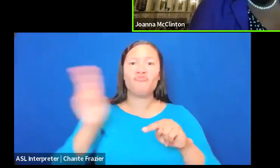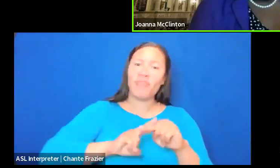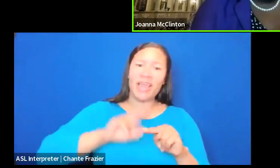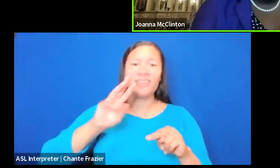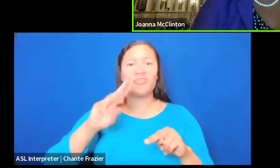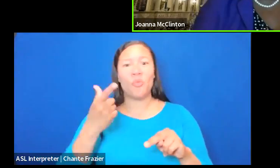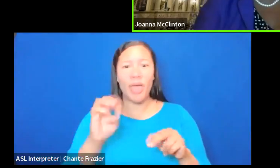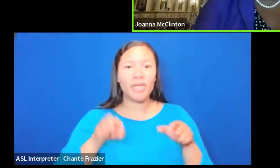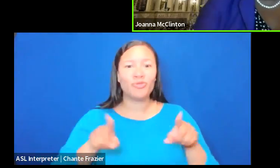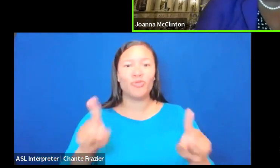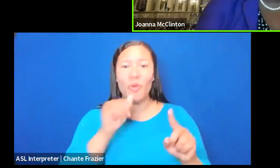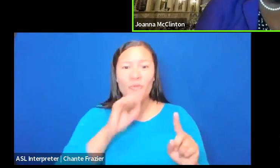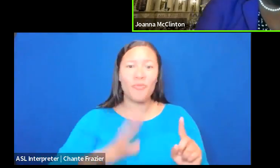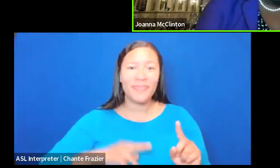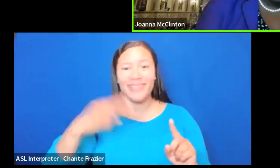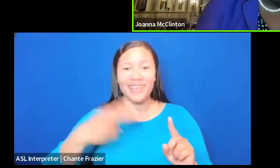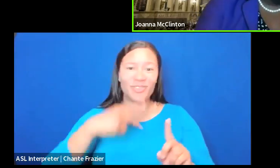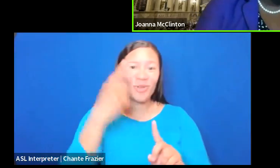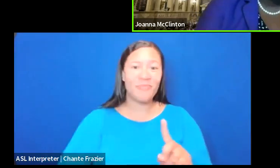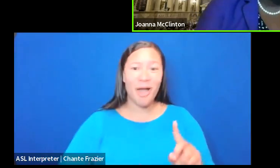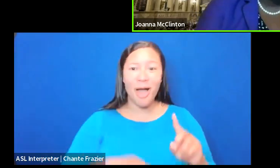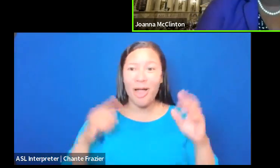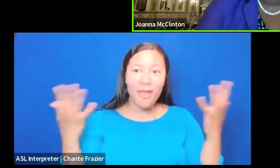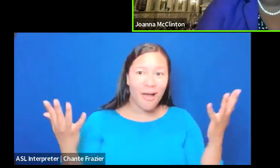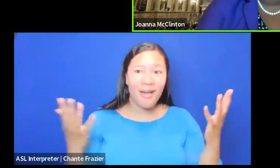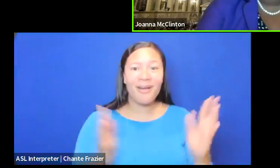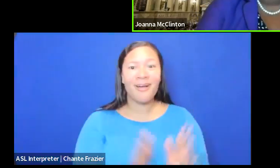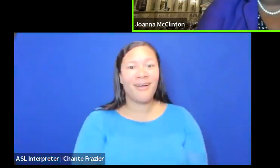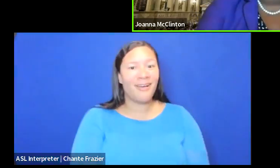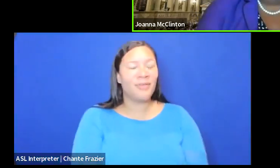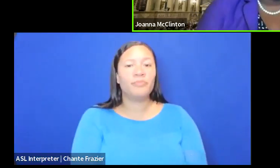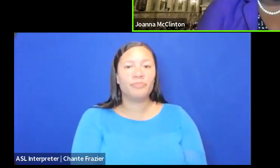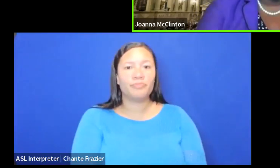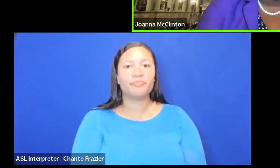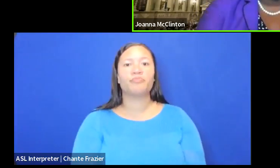minimum wage.